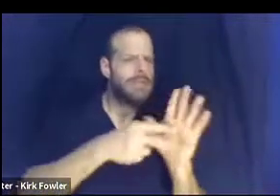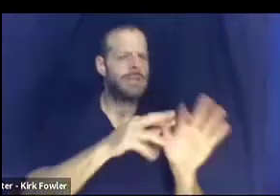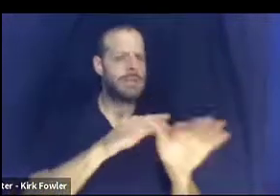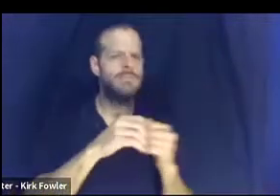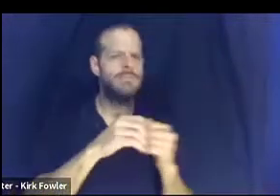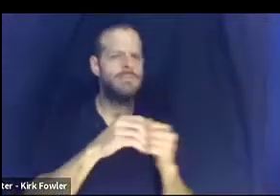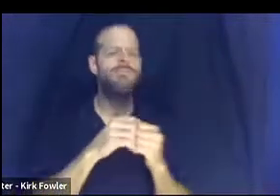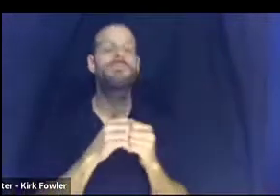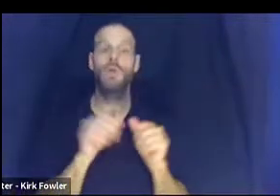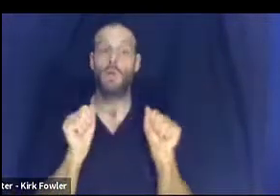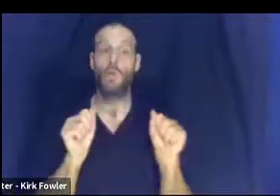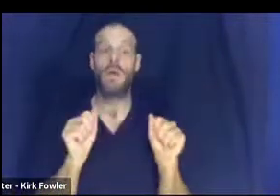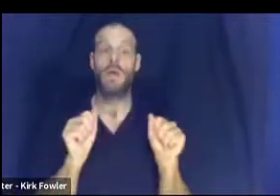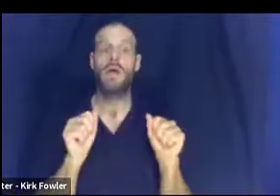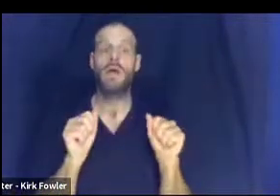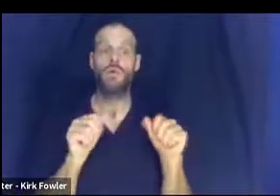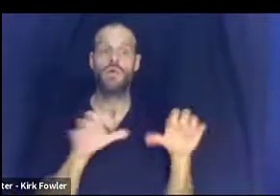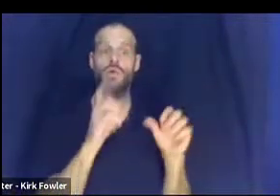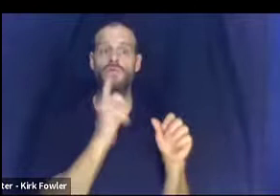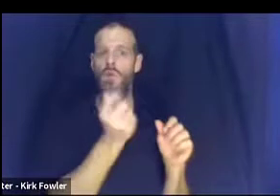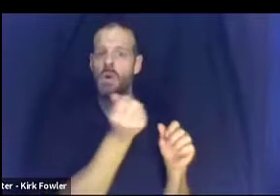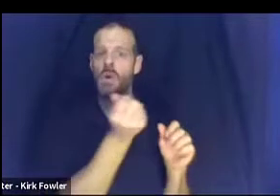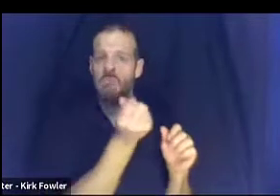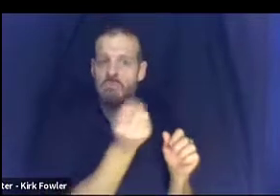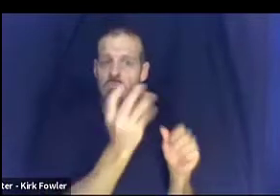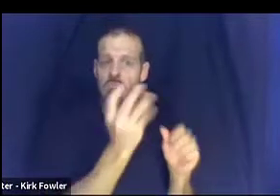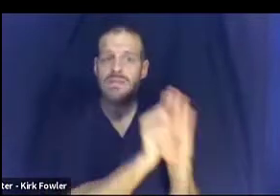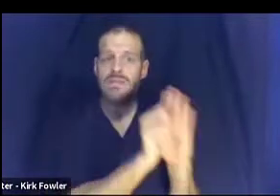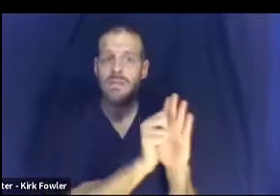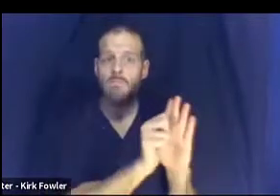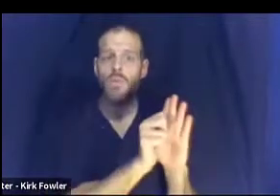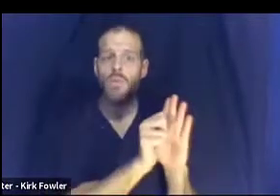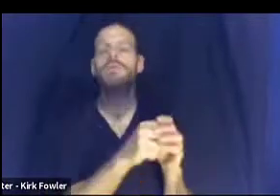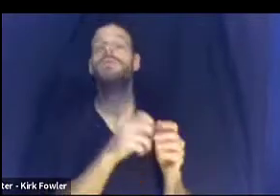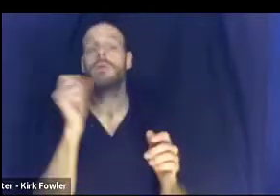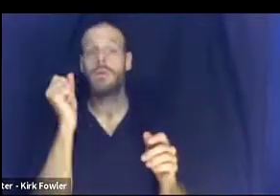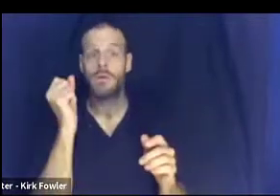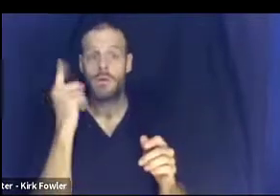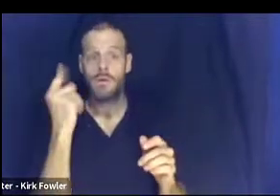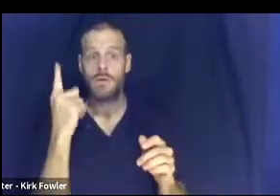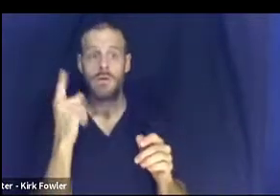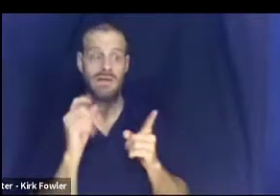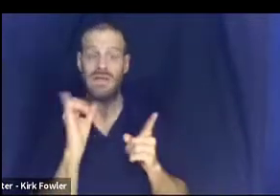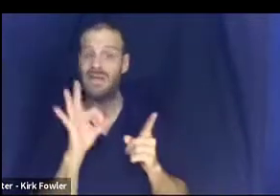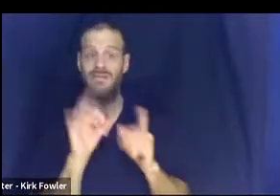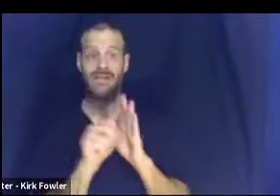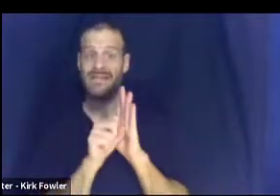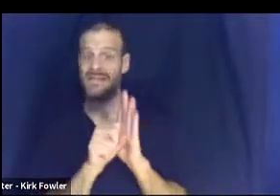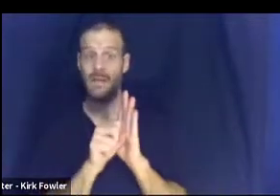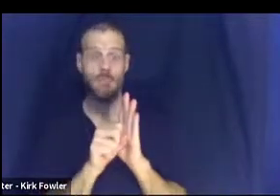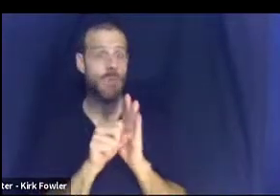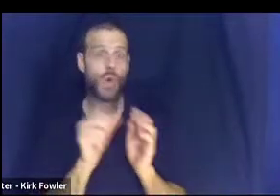You don't wanna do this for symbols that you're not gonna have an opportunity to experience very often.